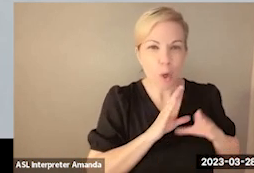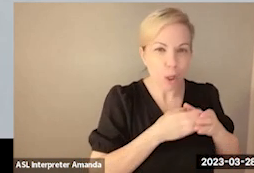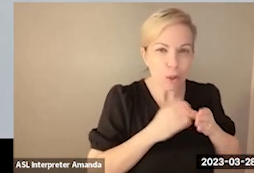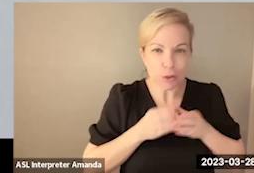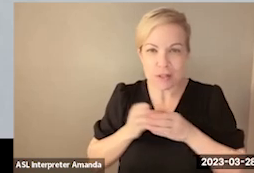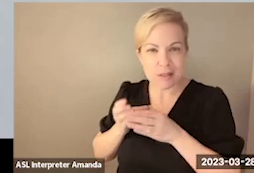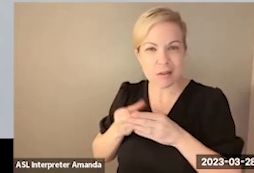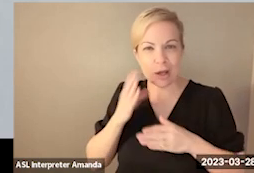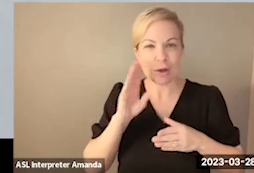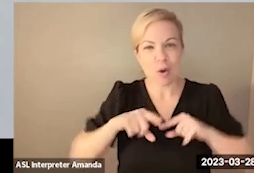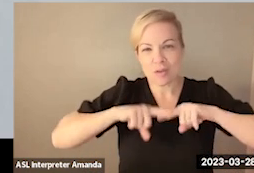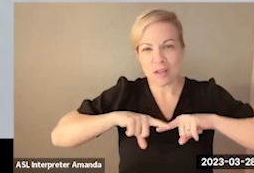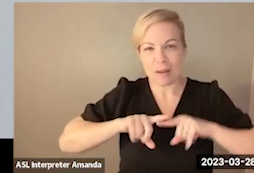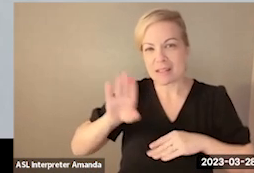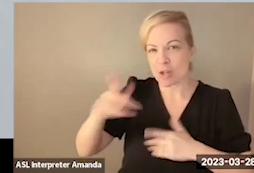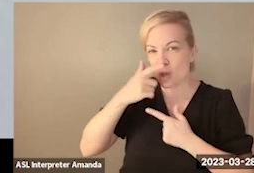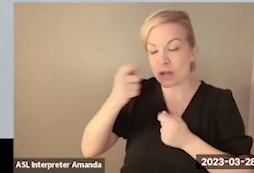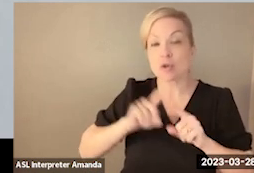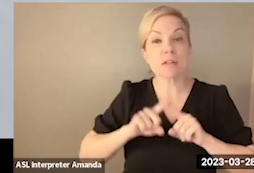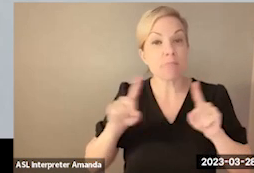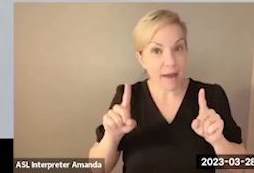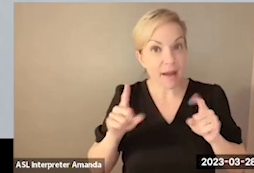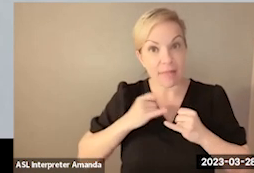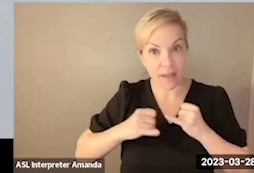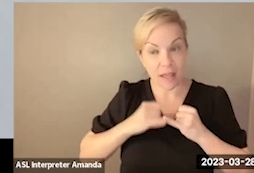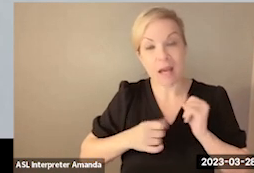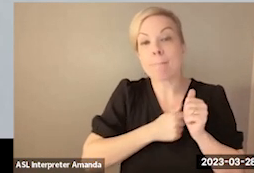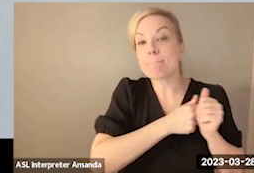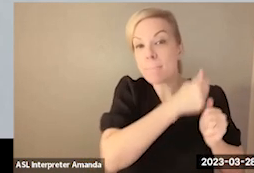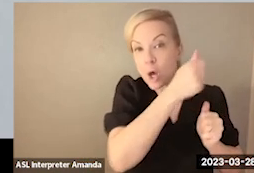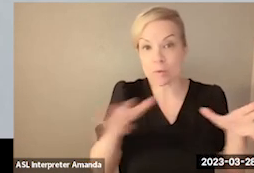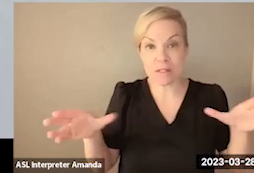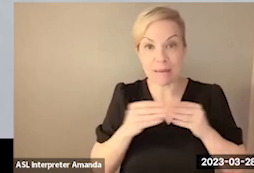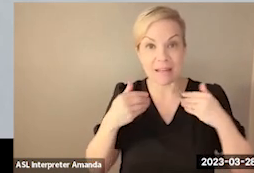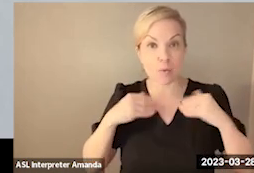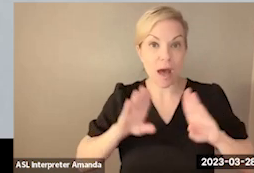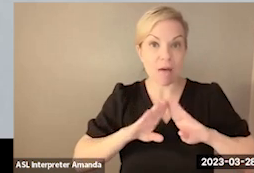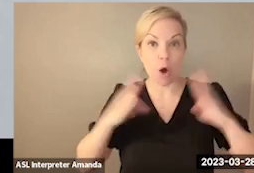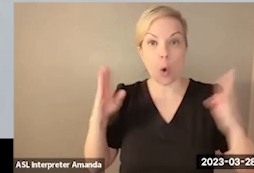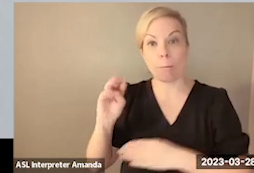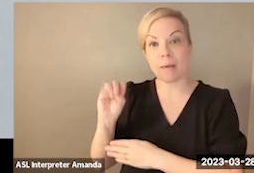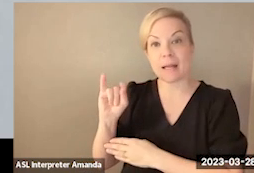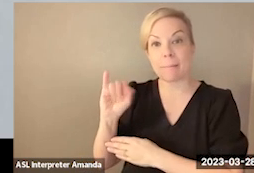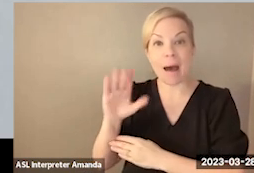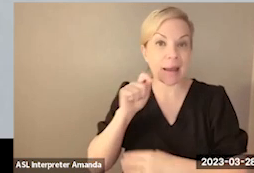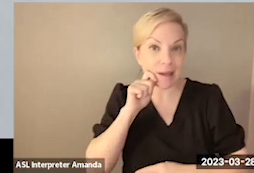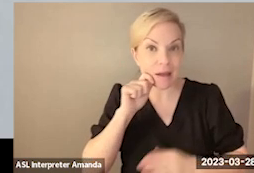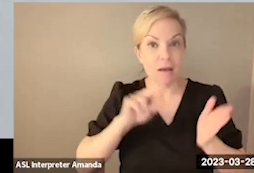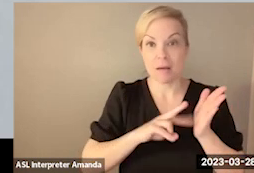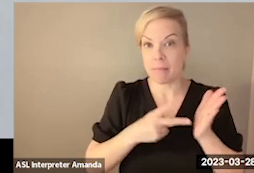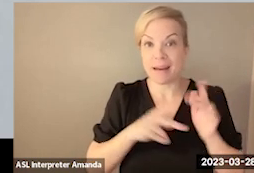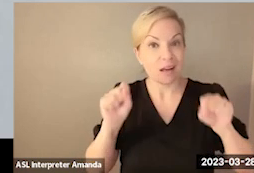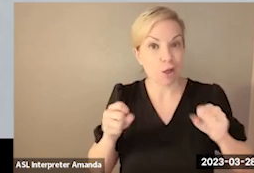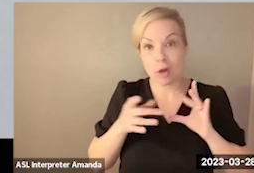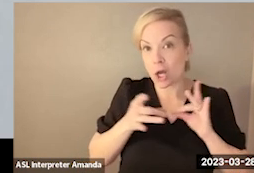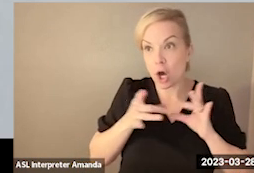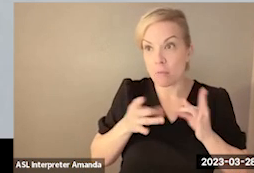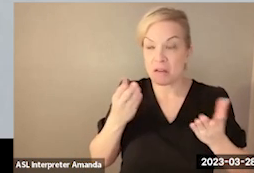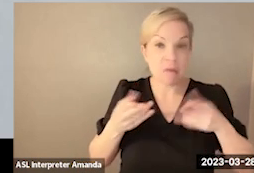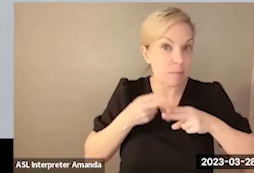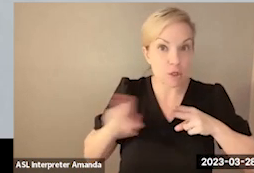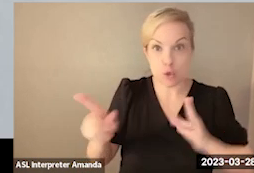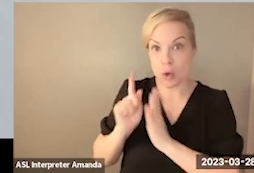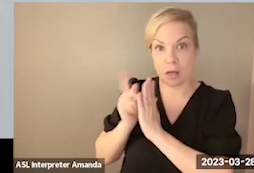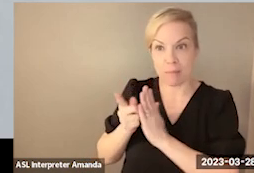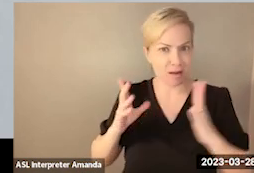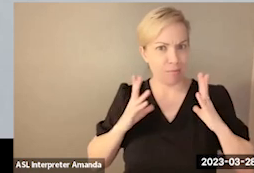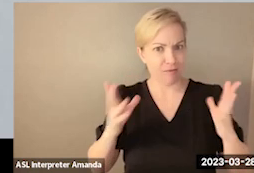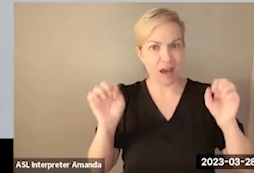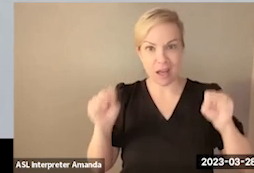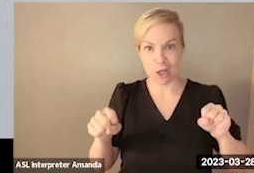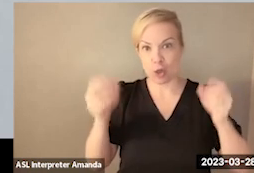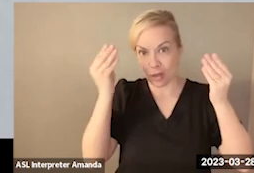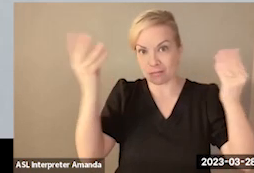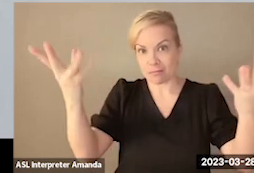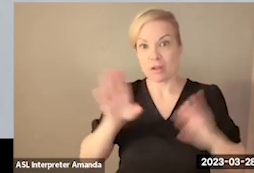Debbie Stine, Science & Technology Policy Academy: They almost all have an open mic session at the end where you can make a comment. Yeah, sometimes it's only like a minute. but it's at that point. You can give your policy a pitch.